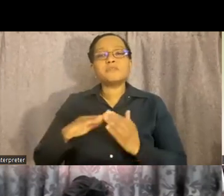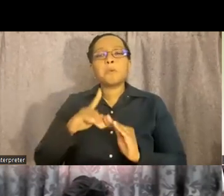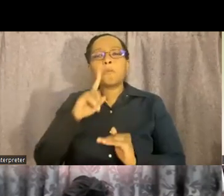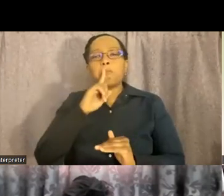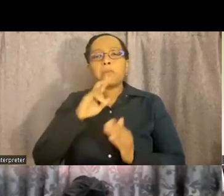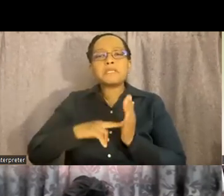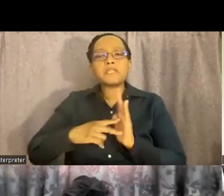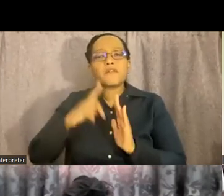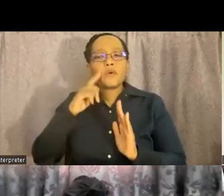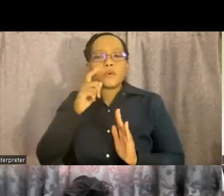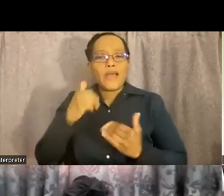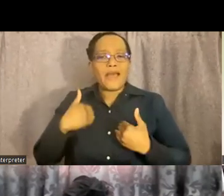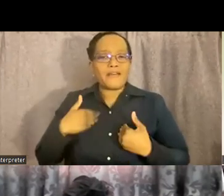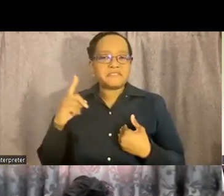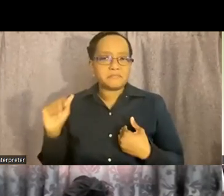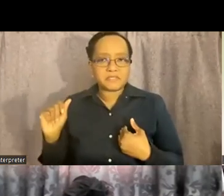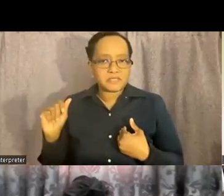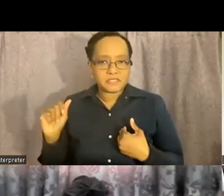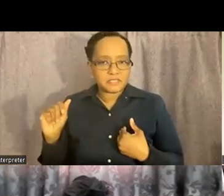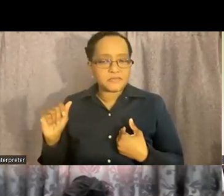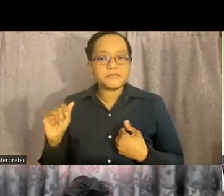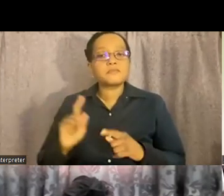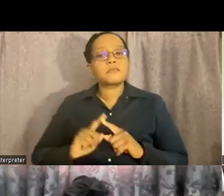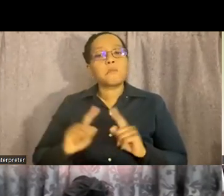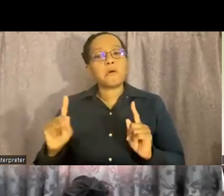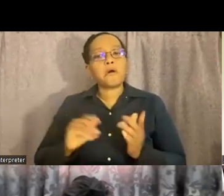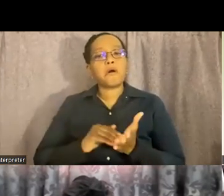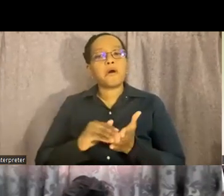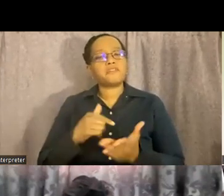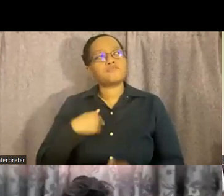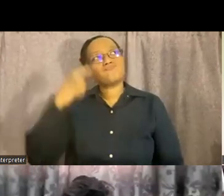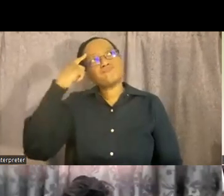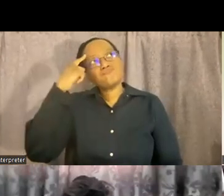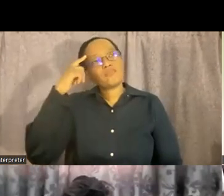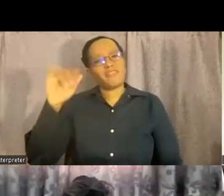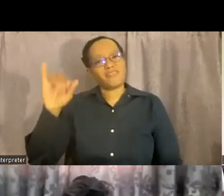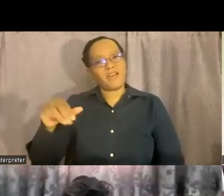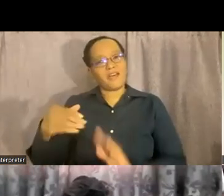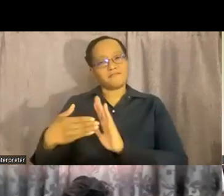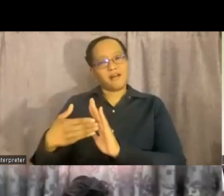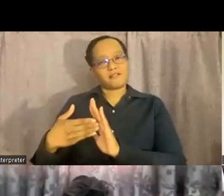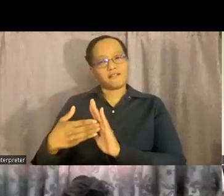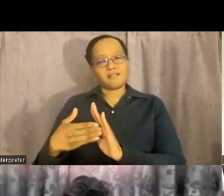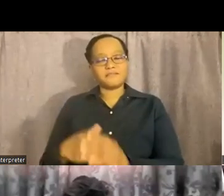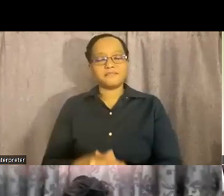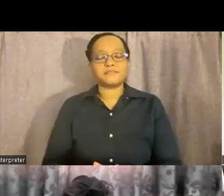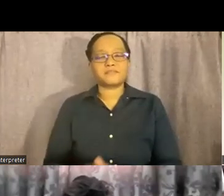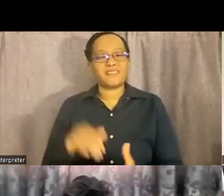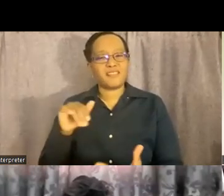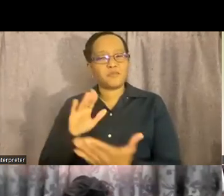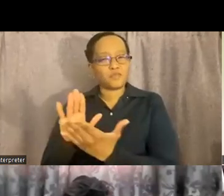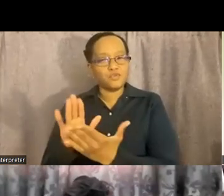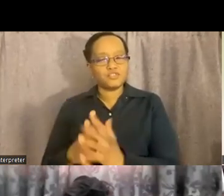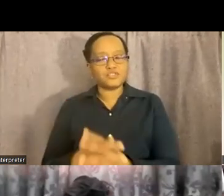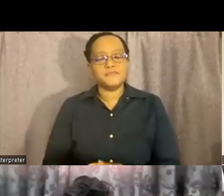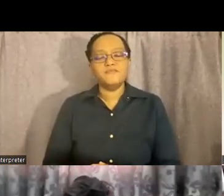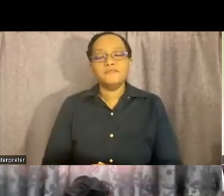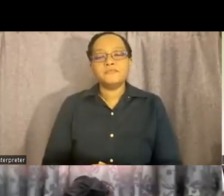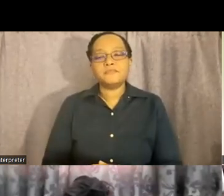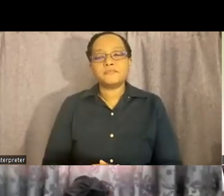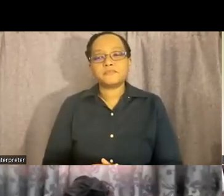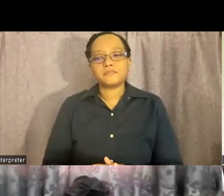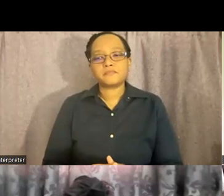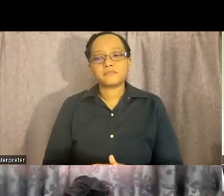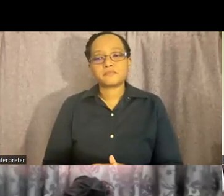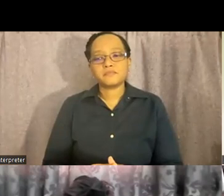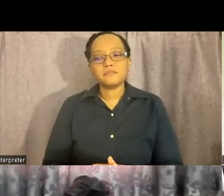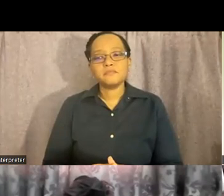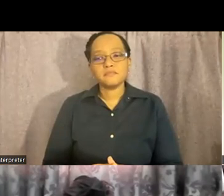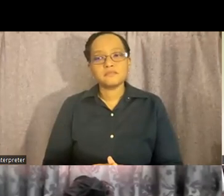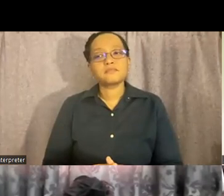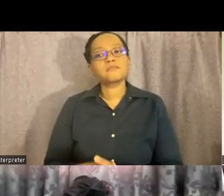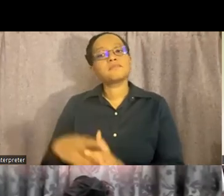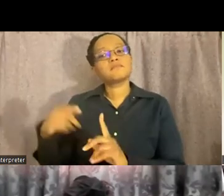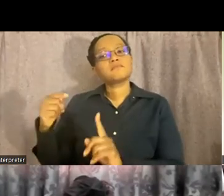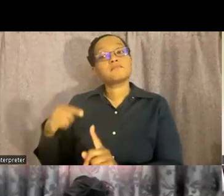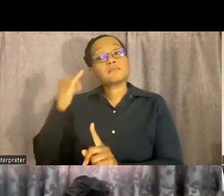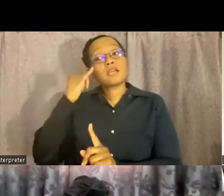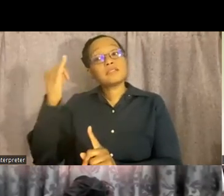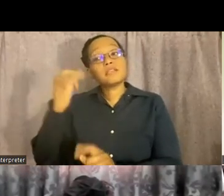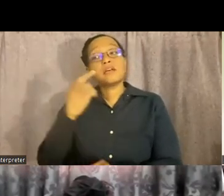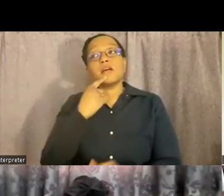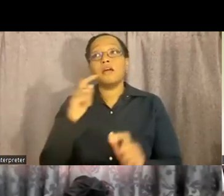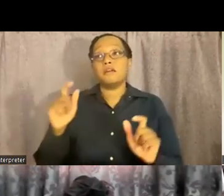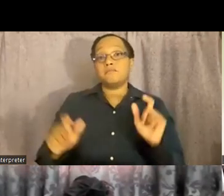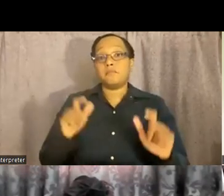, but I often think about that model , and how the idea of people with disabilities and